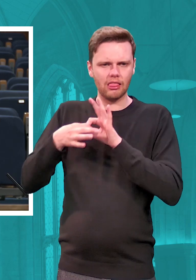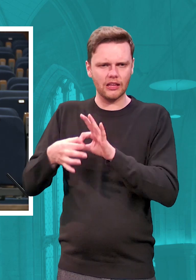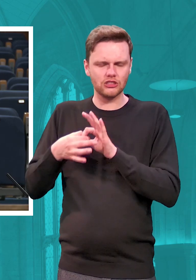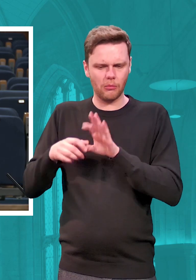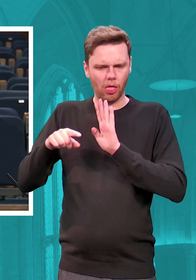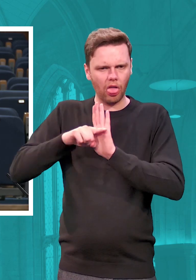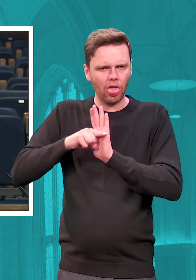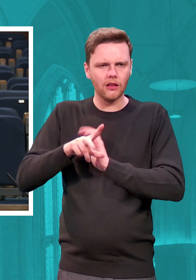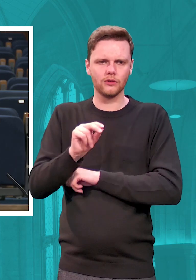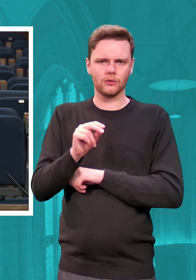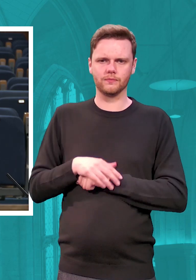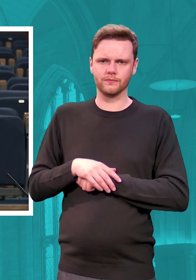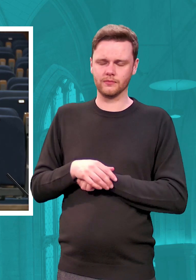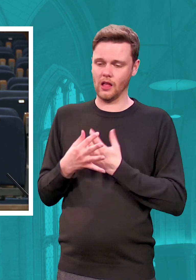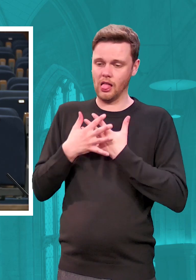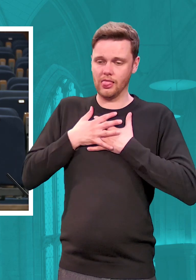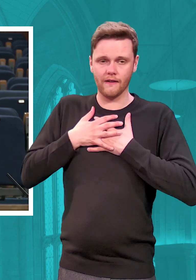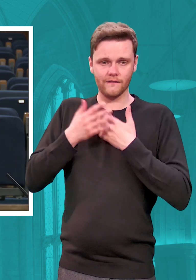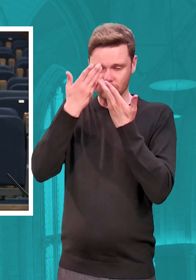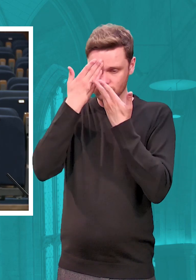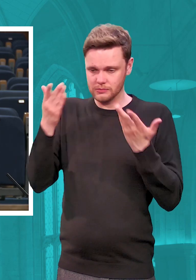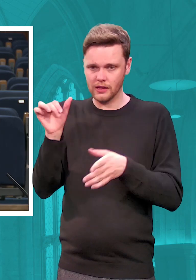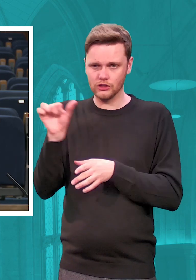Love and respect should be at the heart of everything that we do.